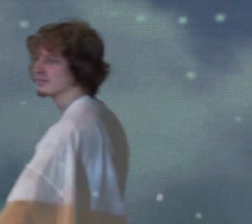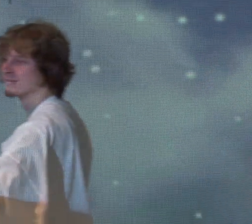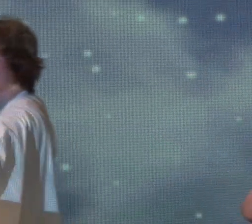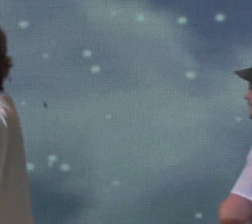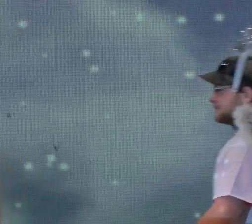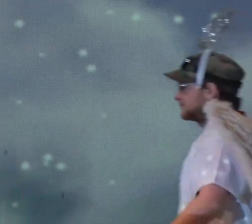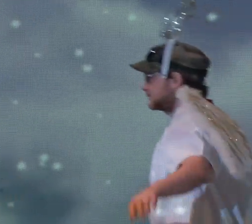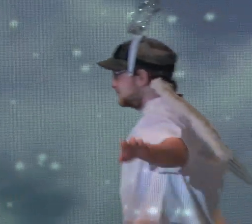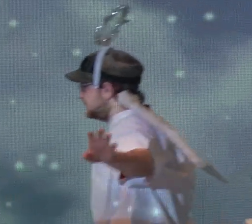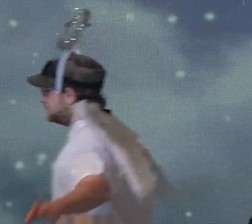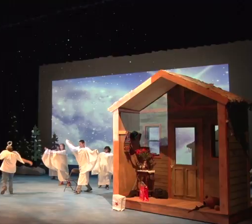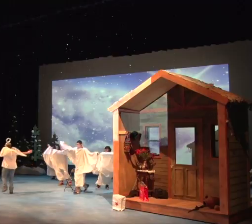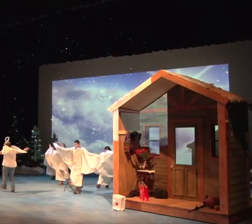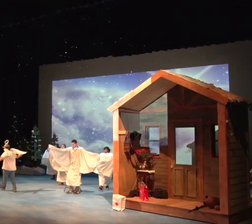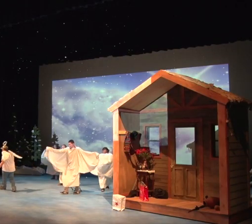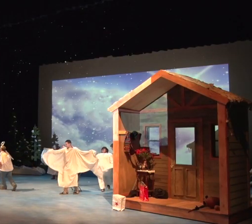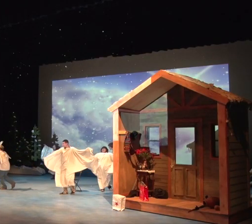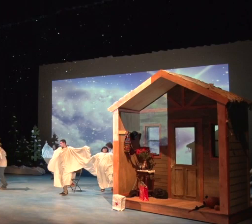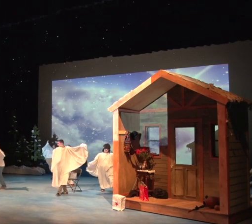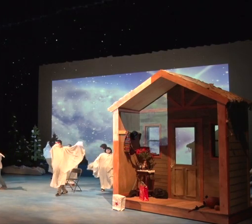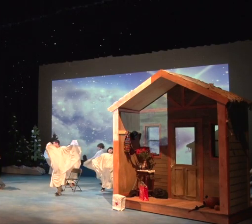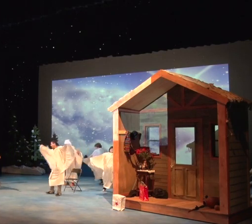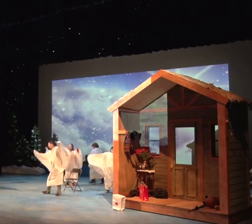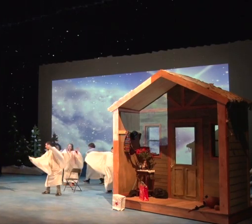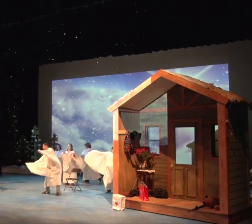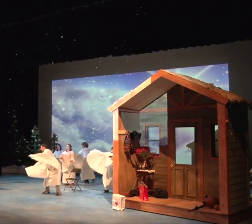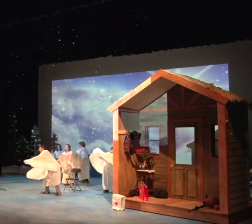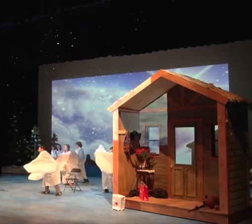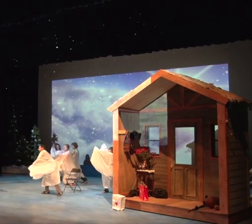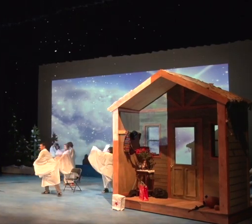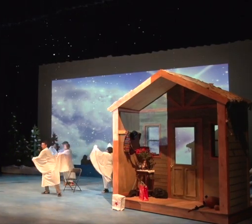know how to cue each other?